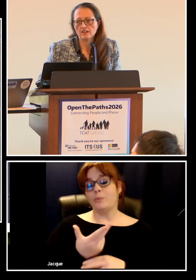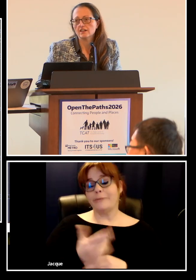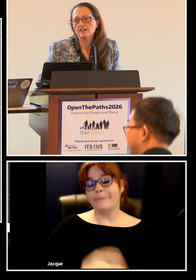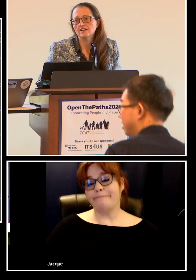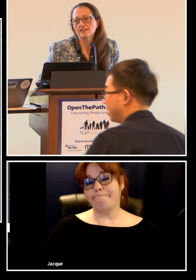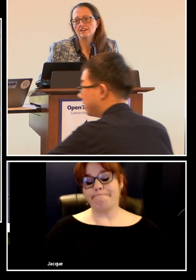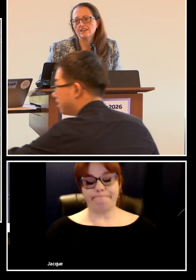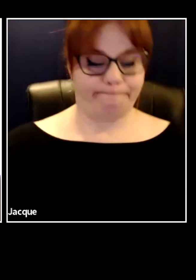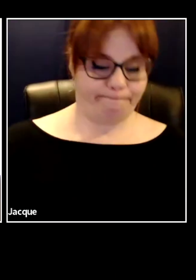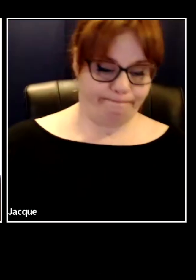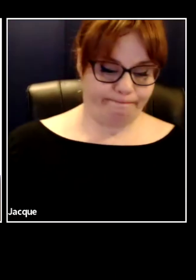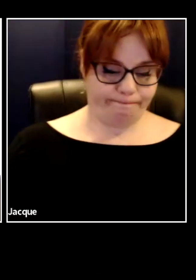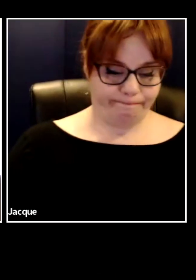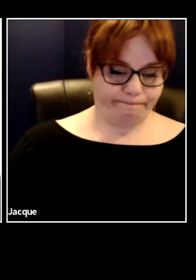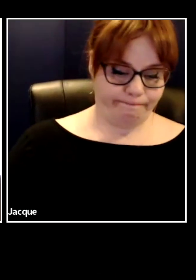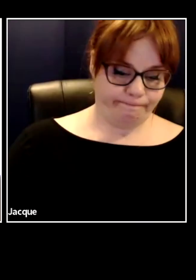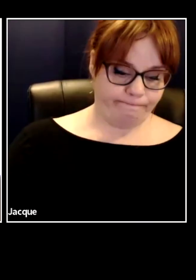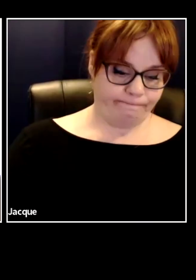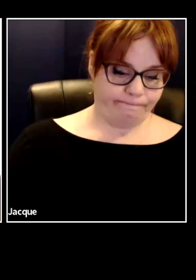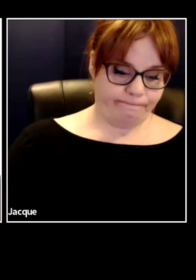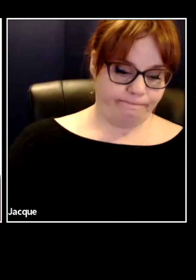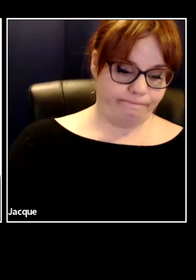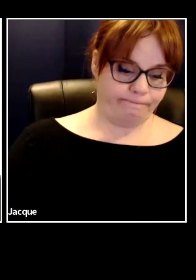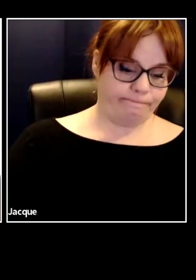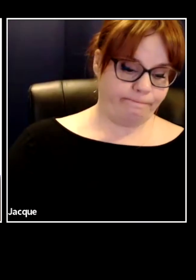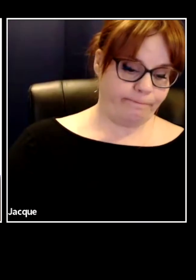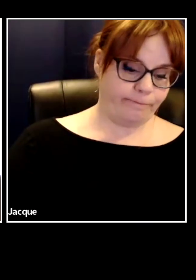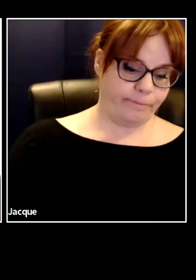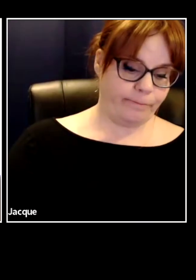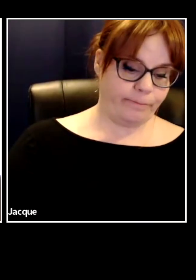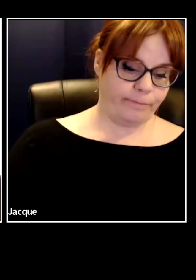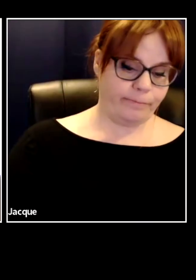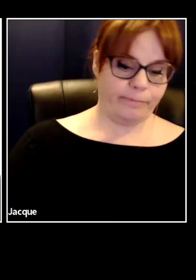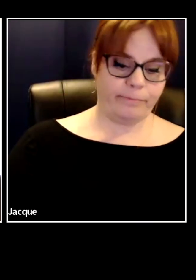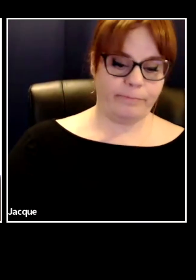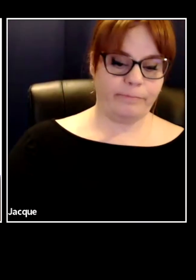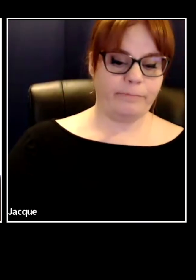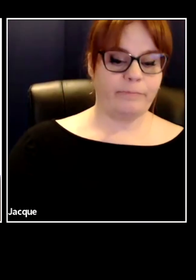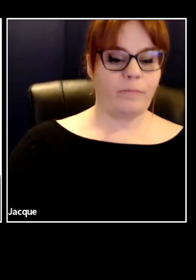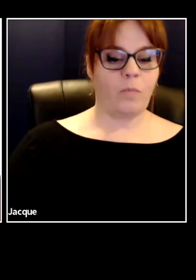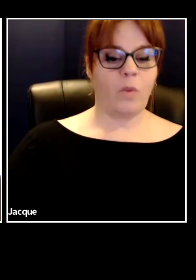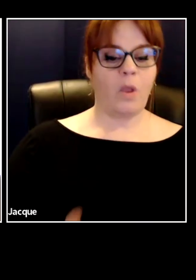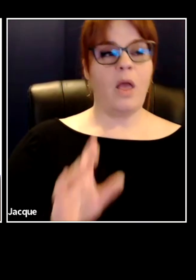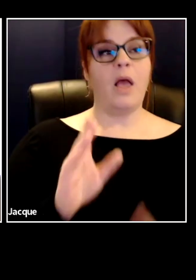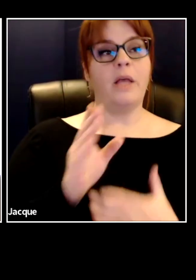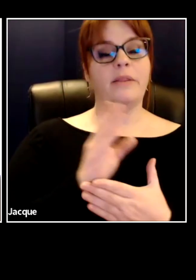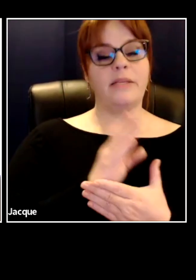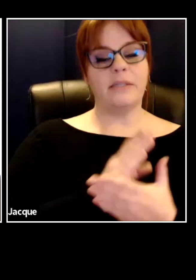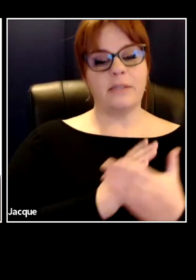Yeah, this is a excuse me, this is a partial answer to the other Jeff's uh question, but I